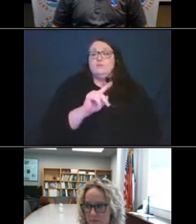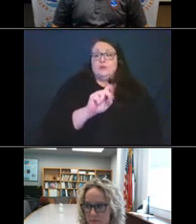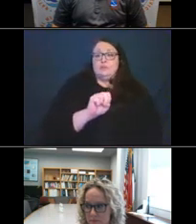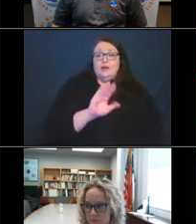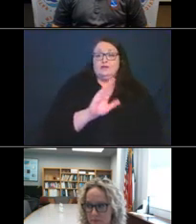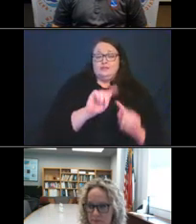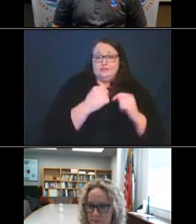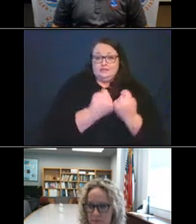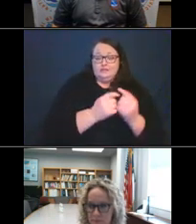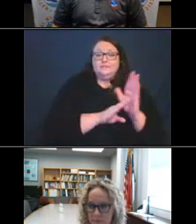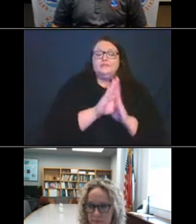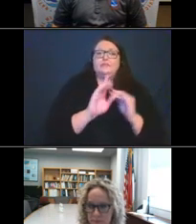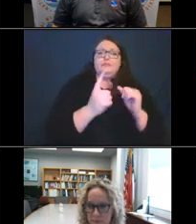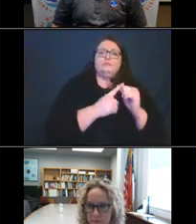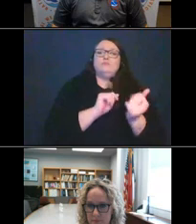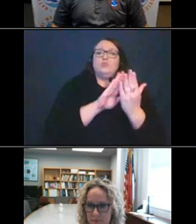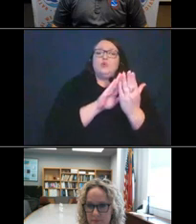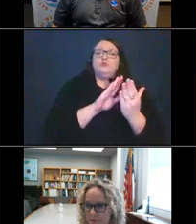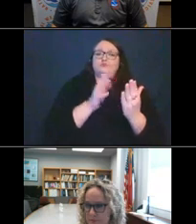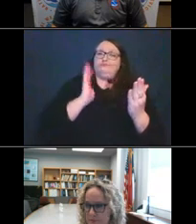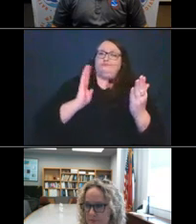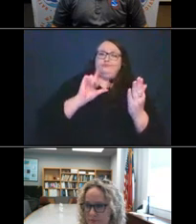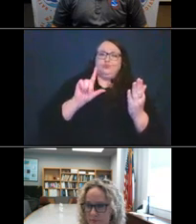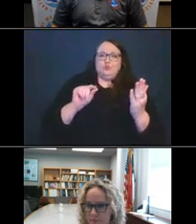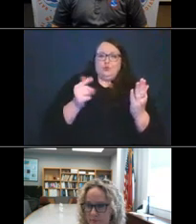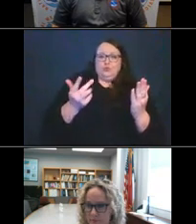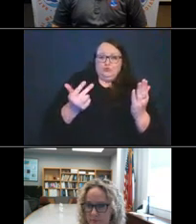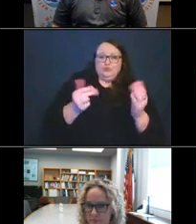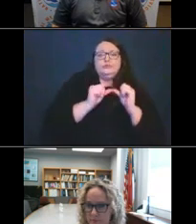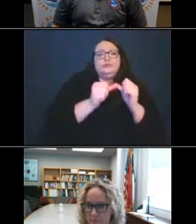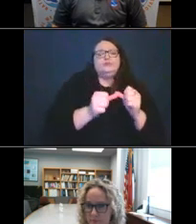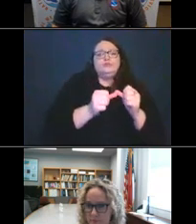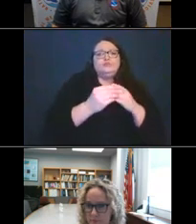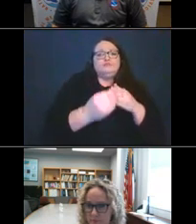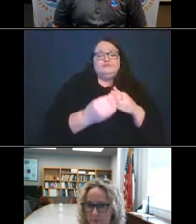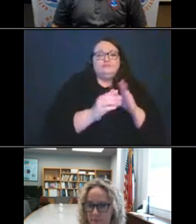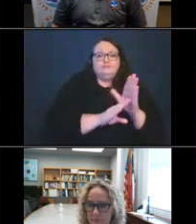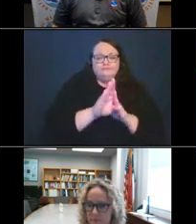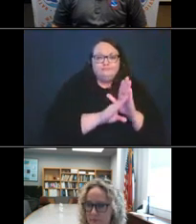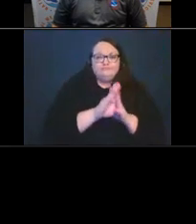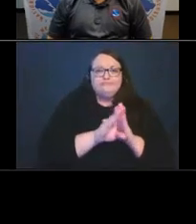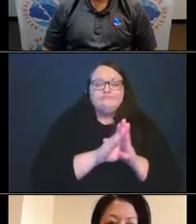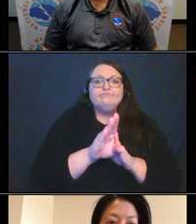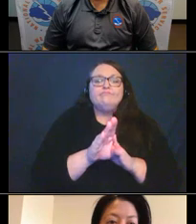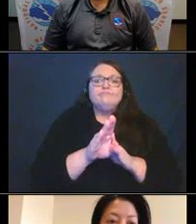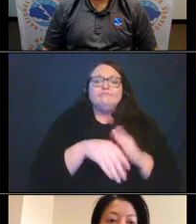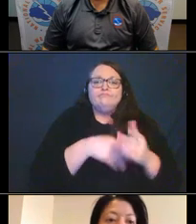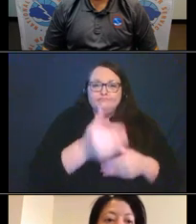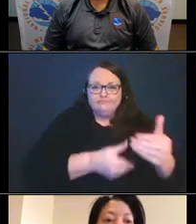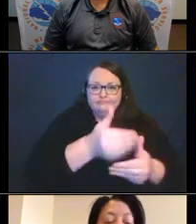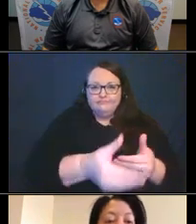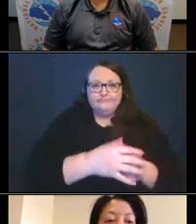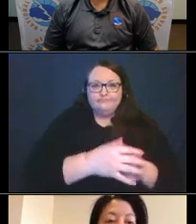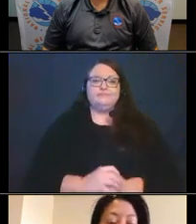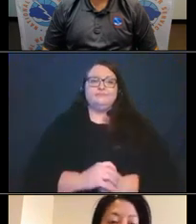HeatRisk in 2013, and he continues to lead the development effort with this latest release.